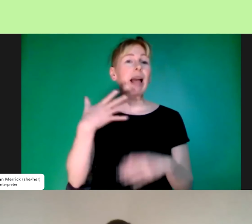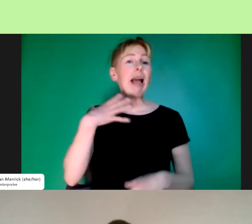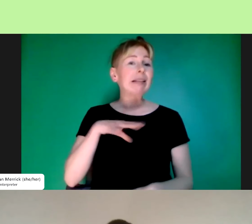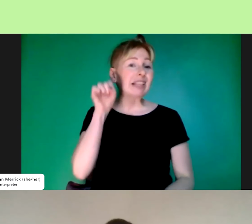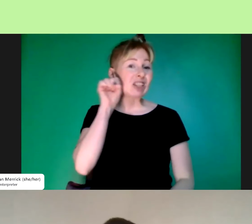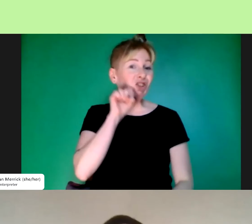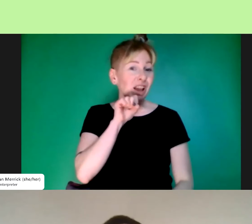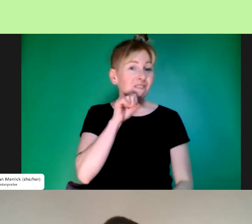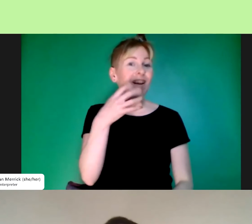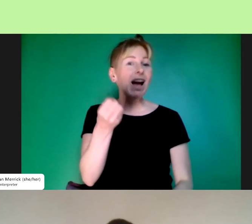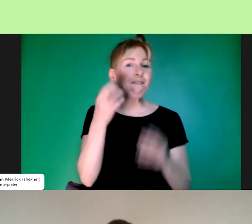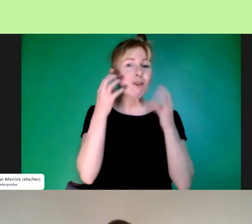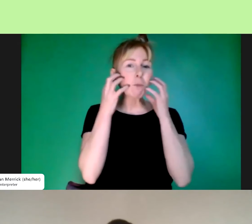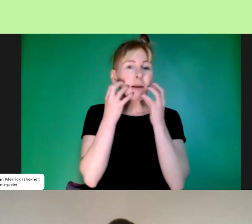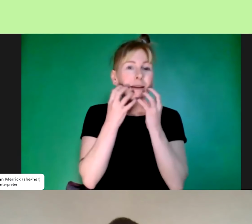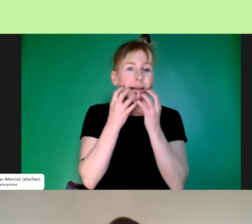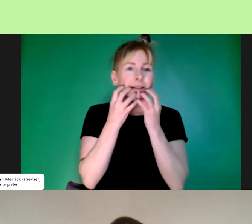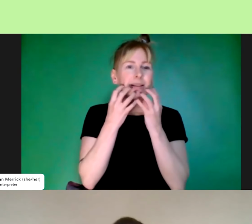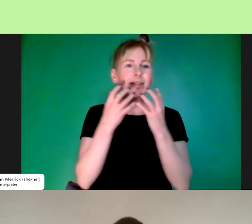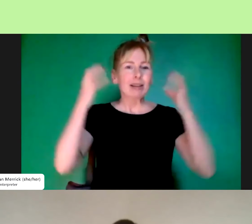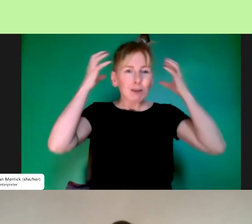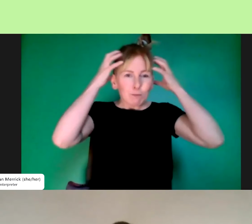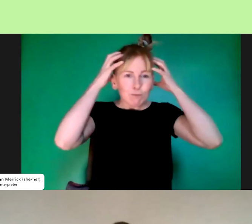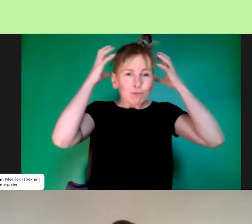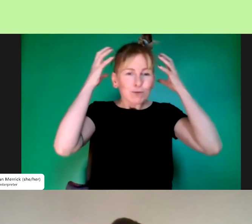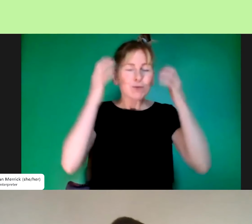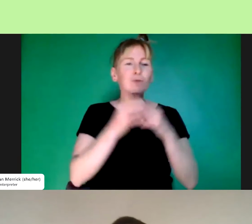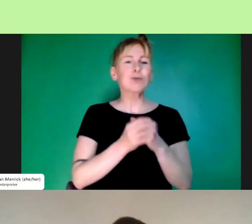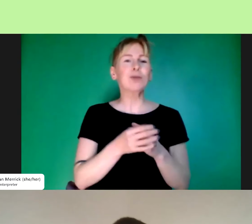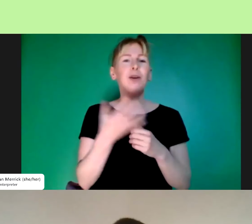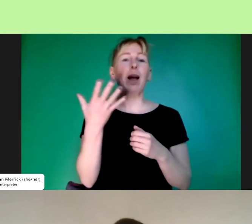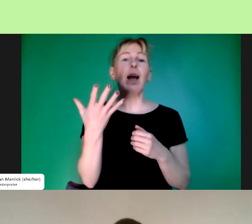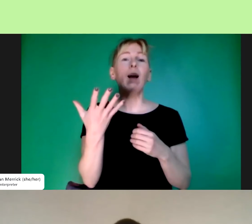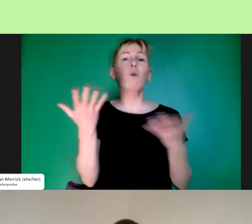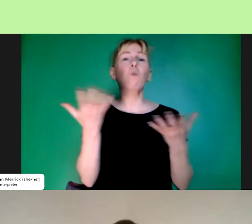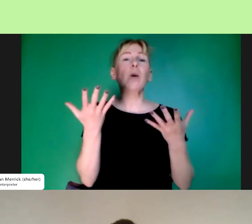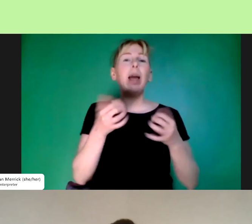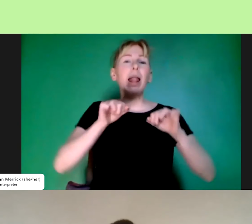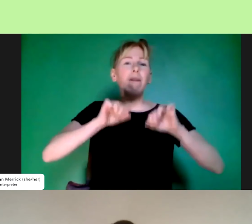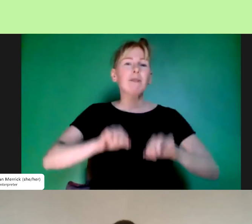bit of a beard and my hair's a bit long. And I'm sitting in my living room in front of a lamp and the light. It's got it's getting